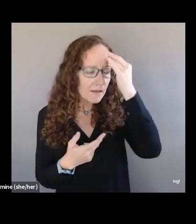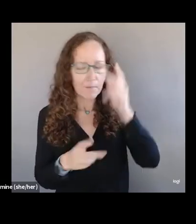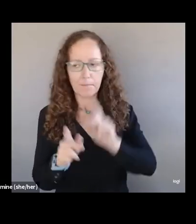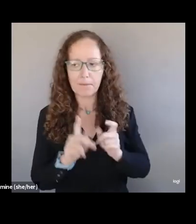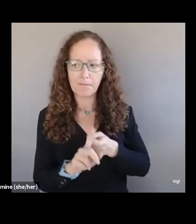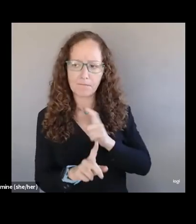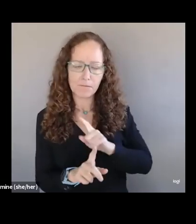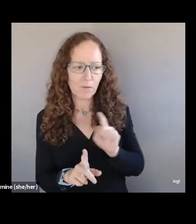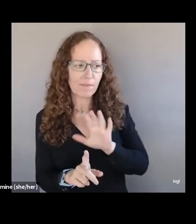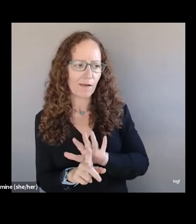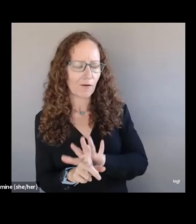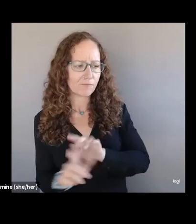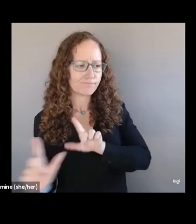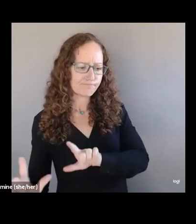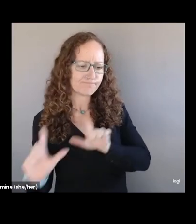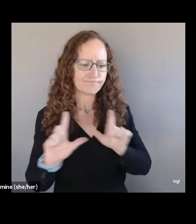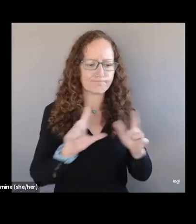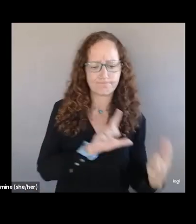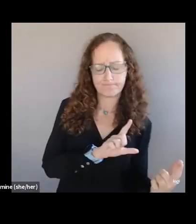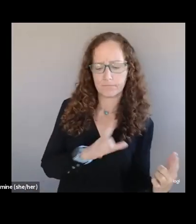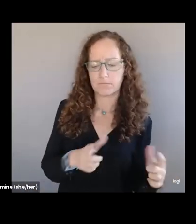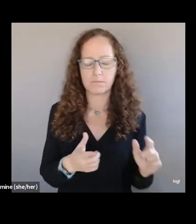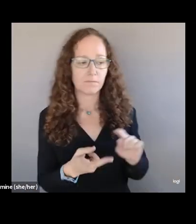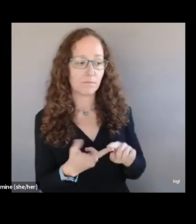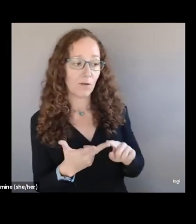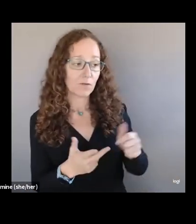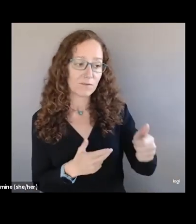about how to take care of them not all by herself. She gathers